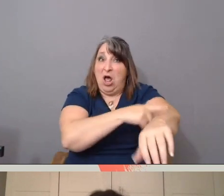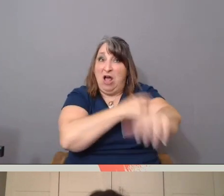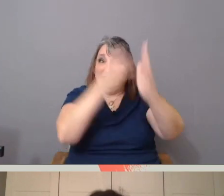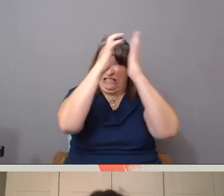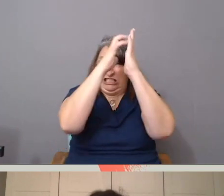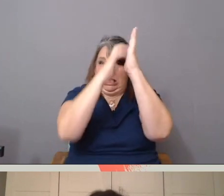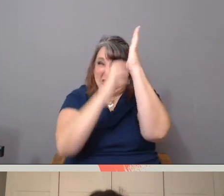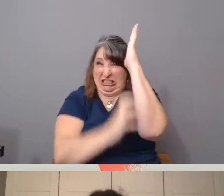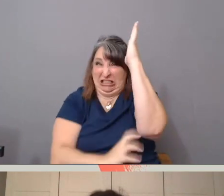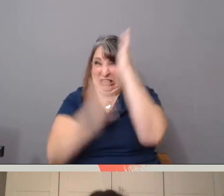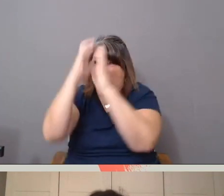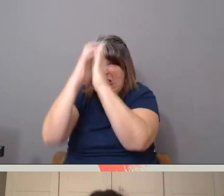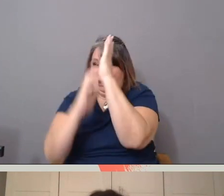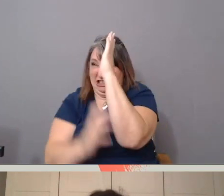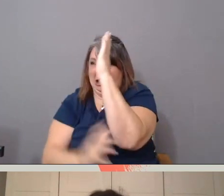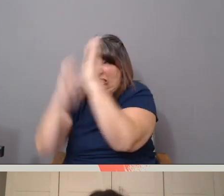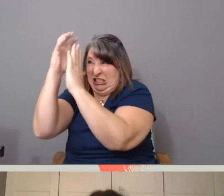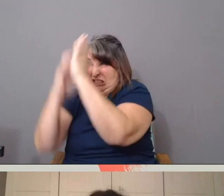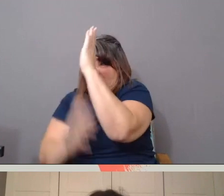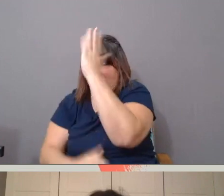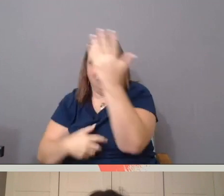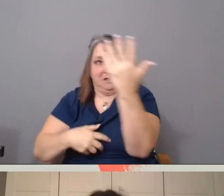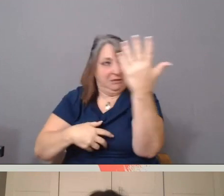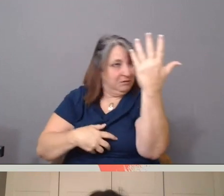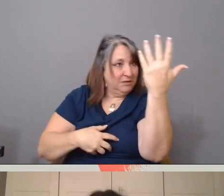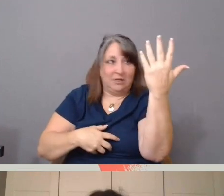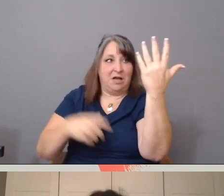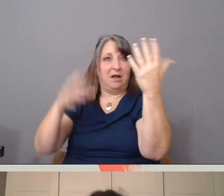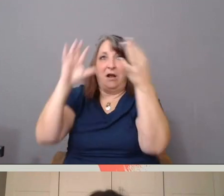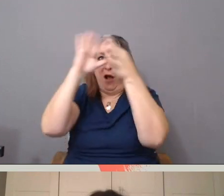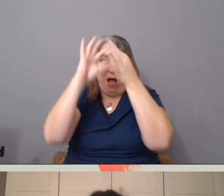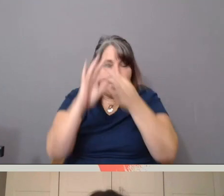were able to make comments and make changes and such in that.